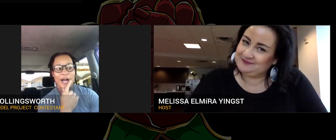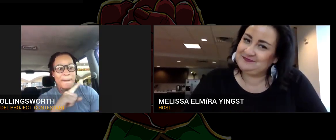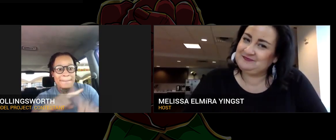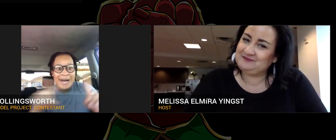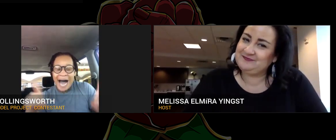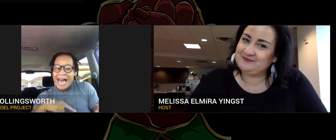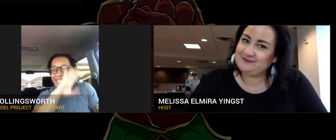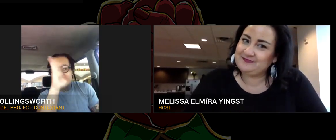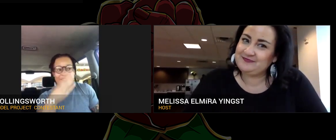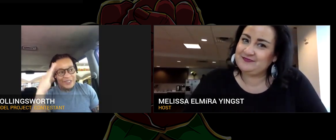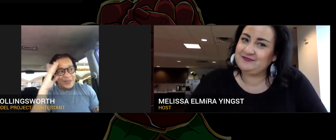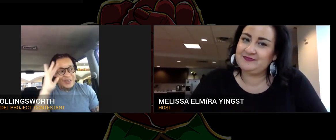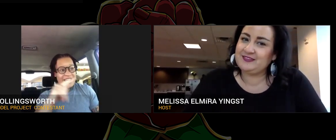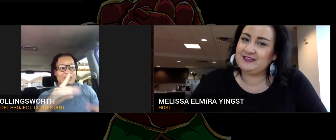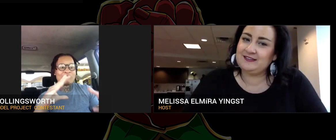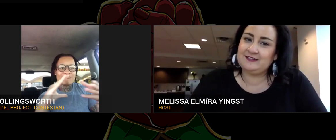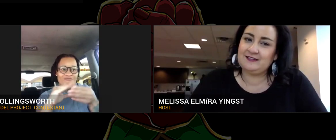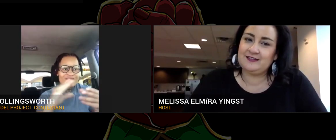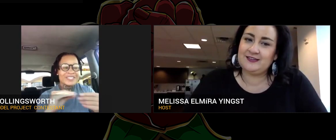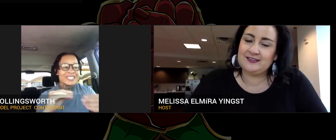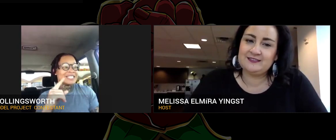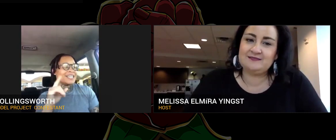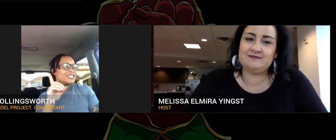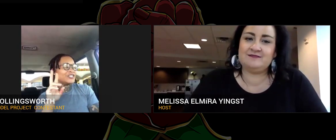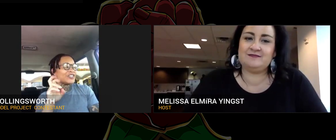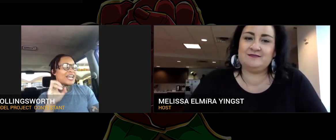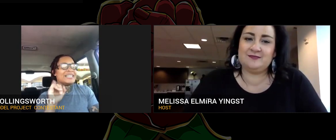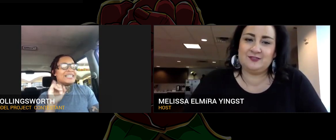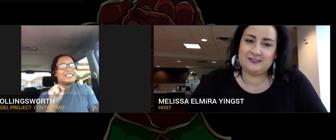I never know about what they're saying.